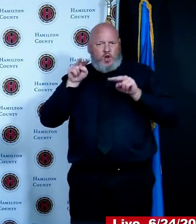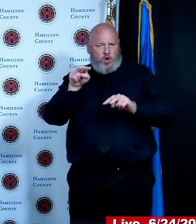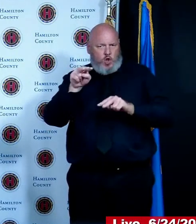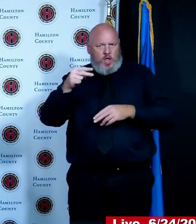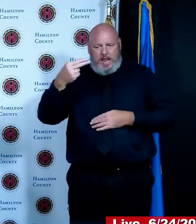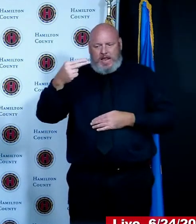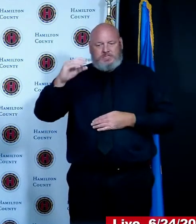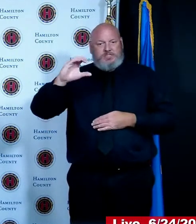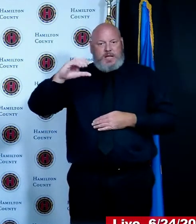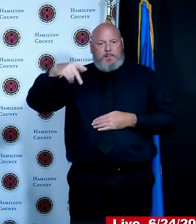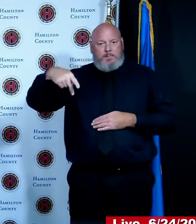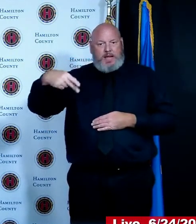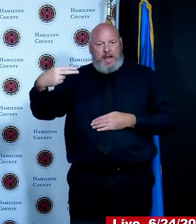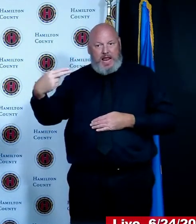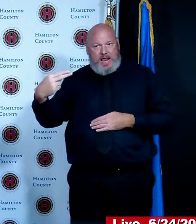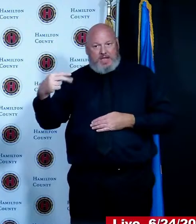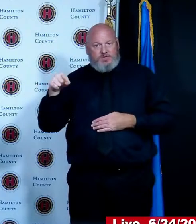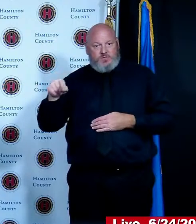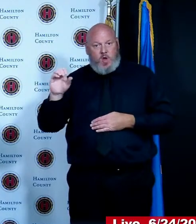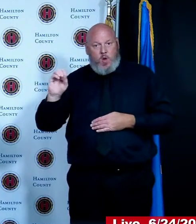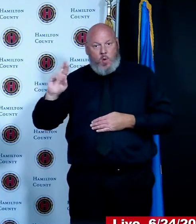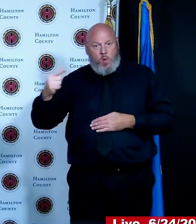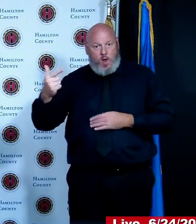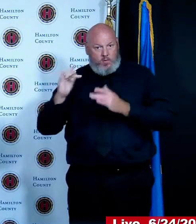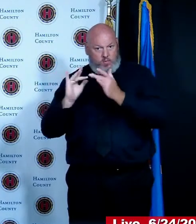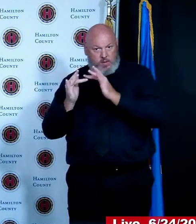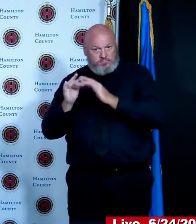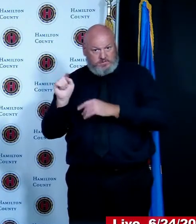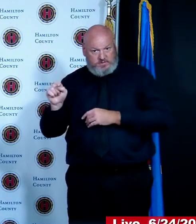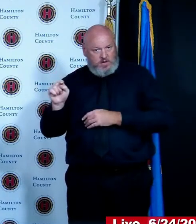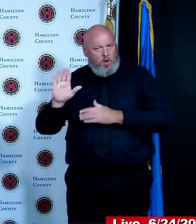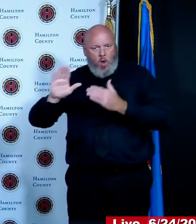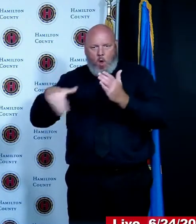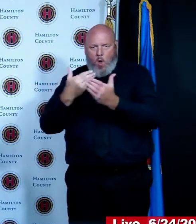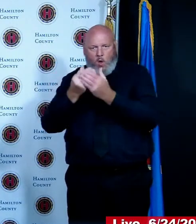think our team has continually updated it when we get calls about sites no